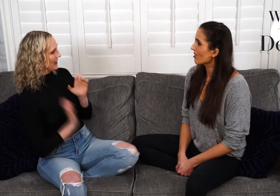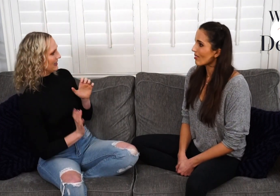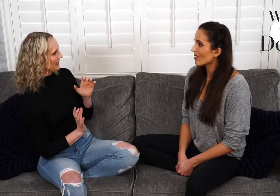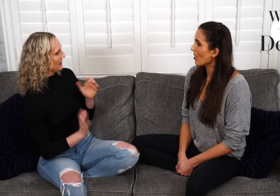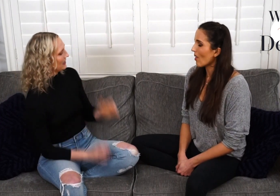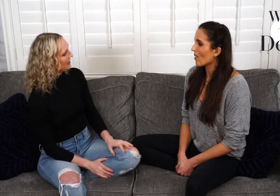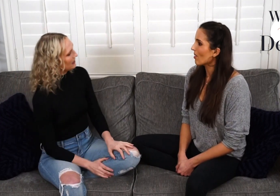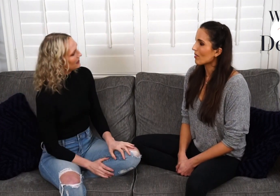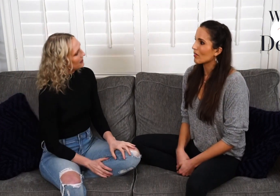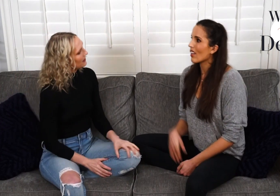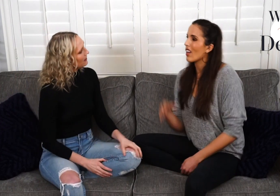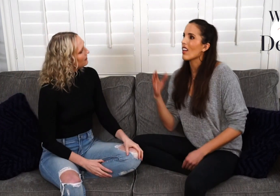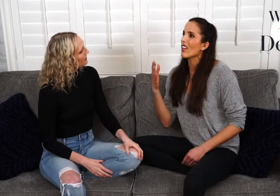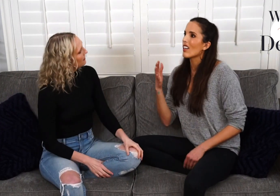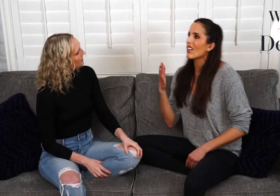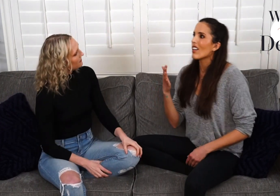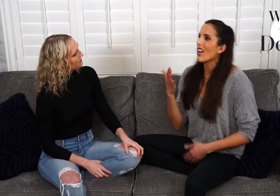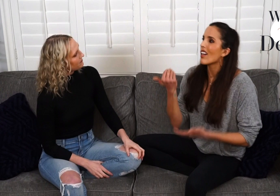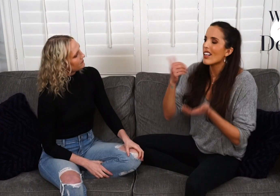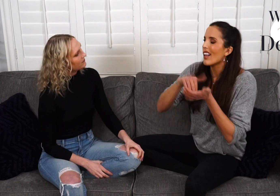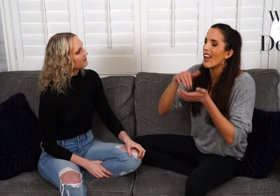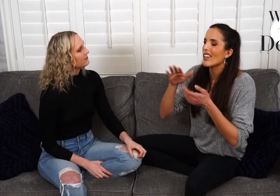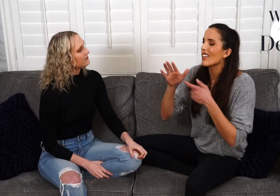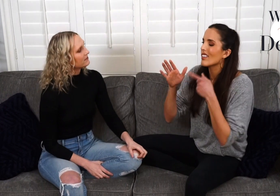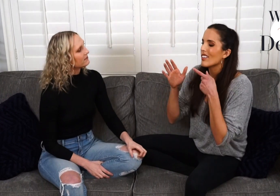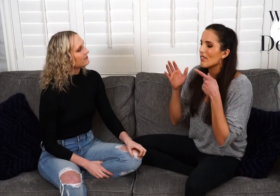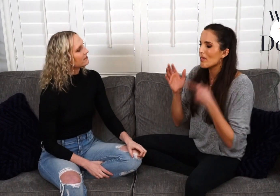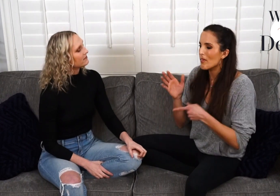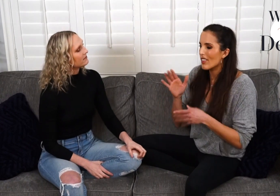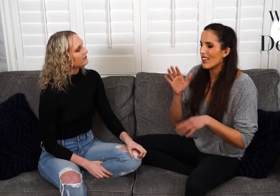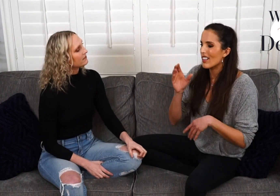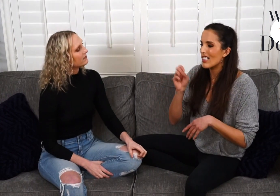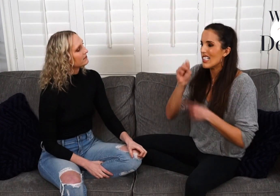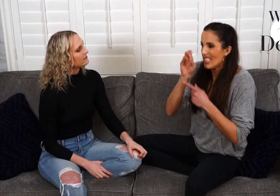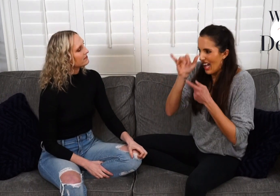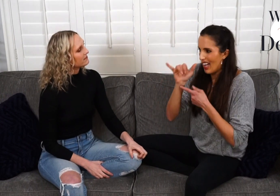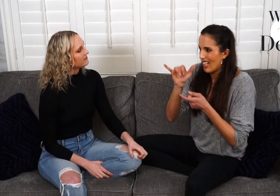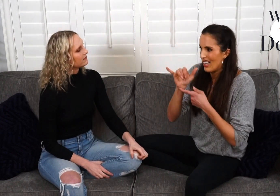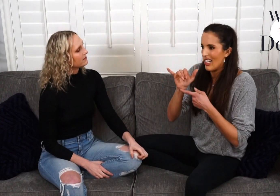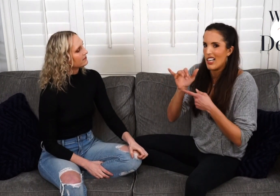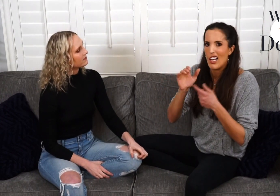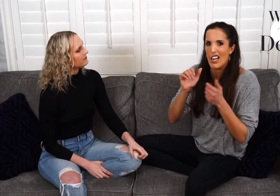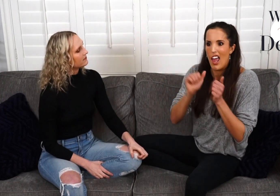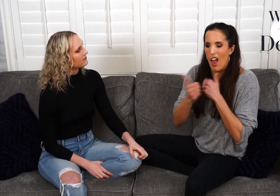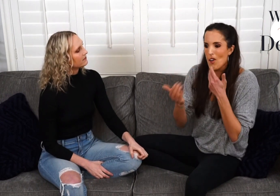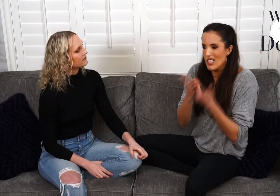as an elite. - Yeah. And again, it's society and